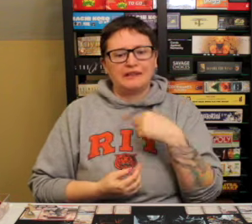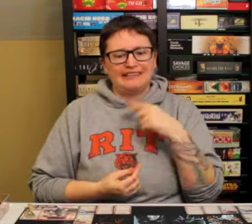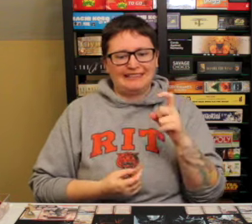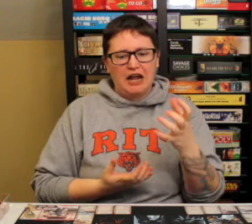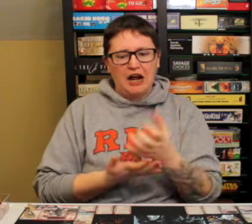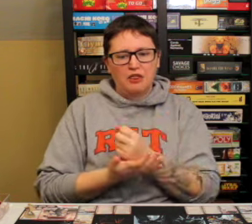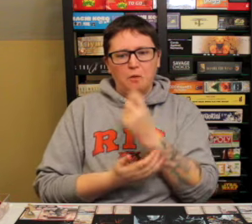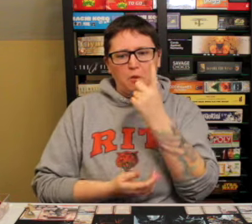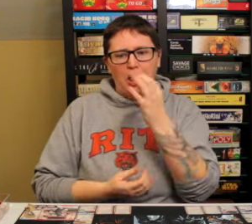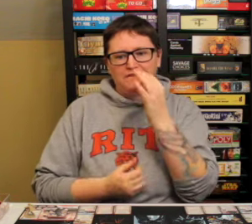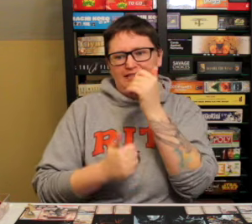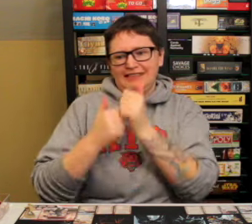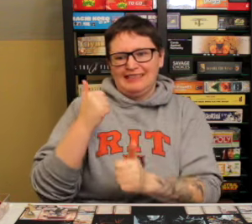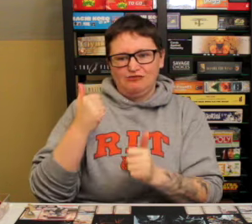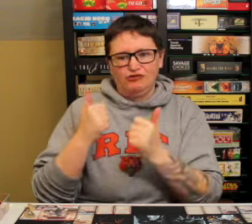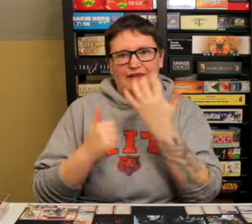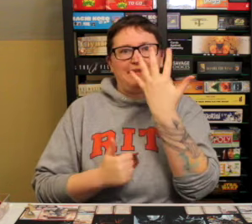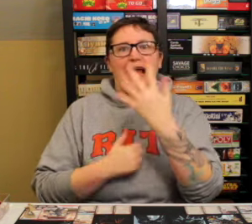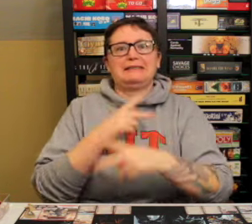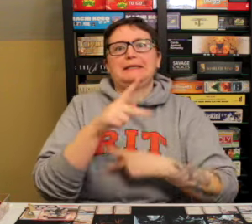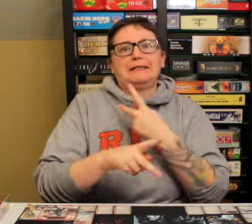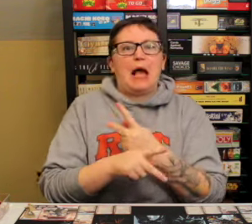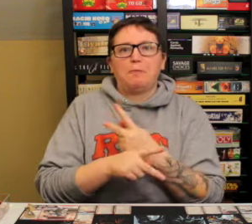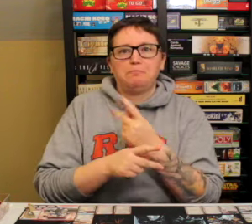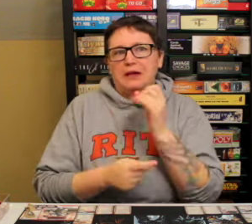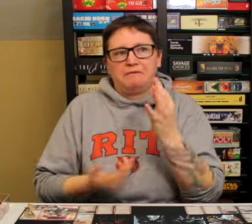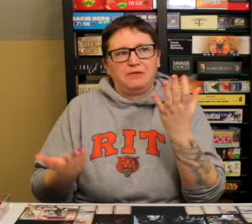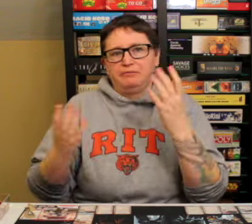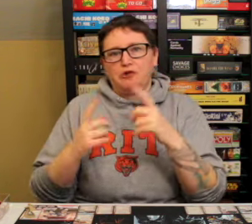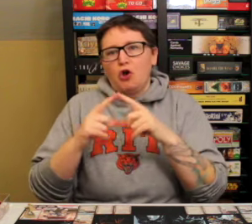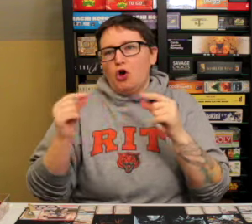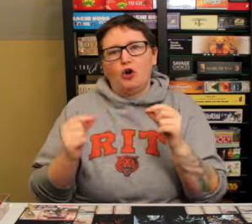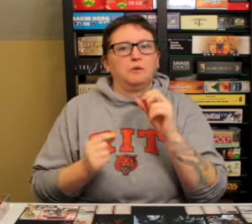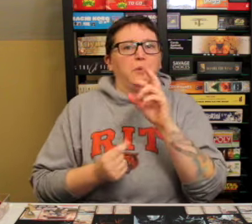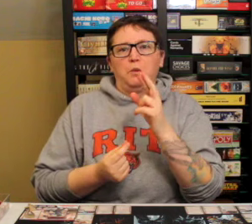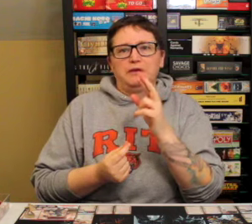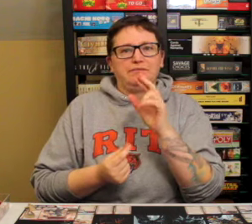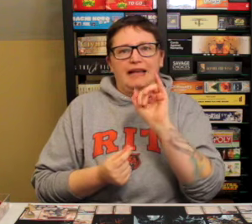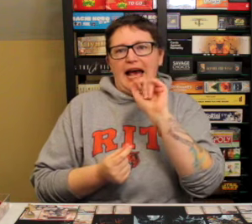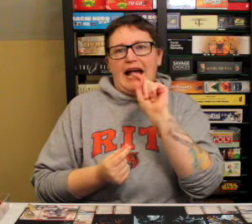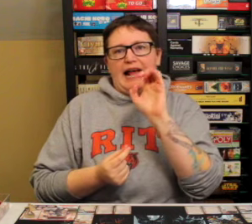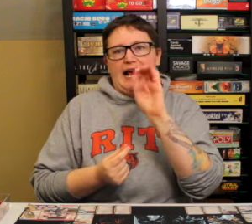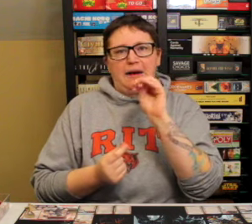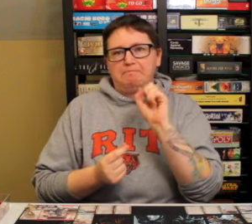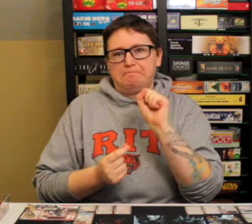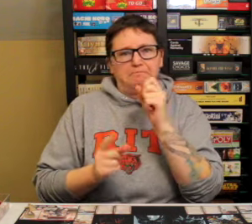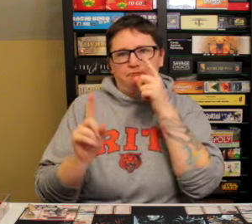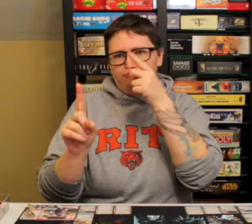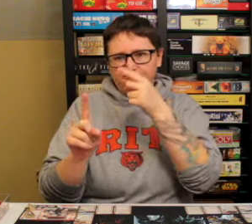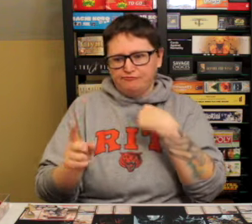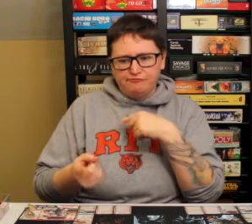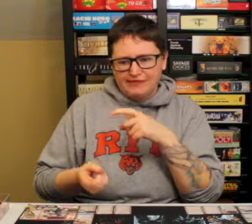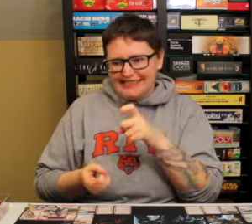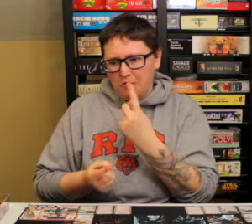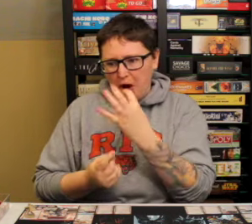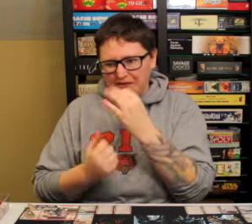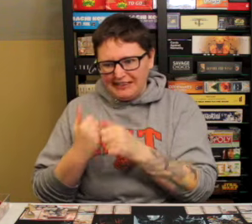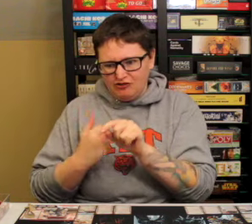or you need to collect one of each of five types of cards or items of some sort.